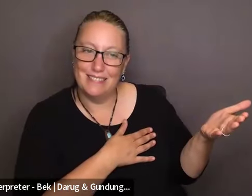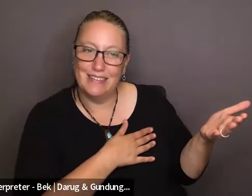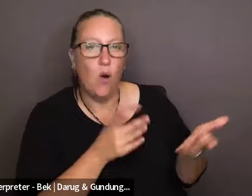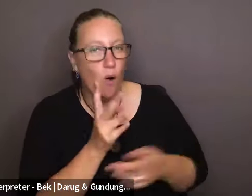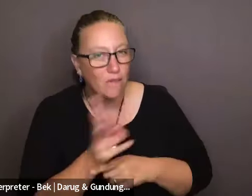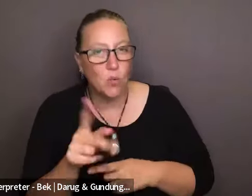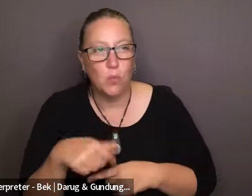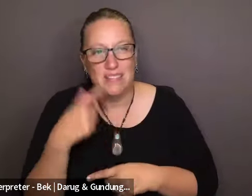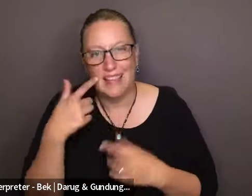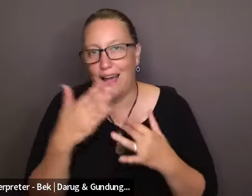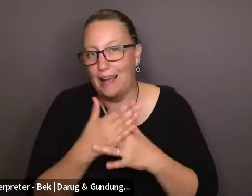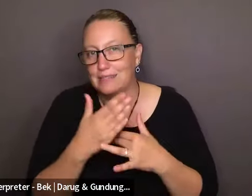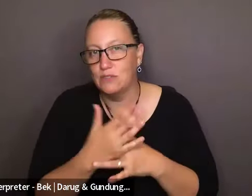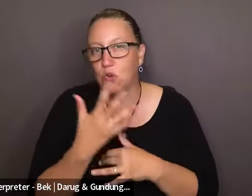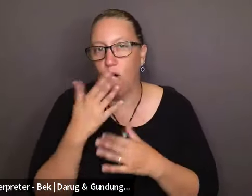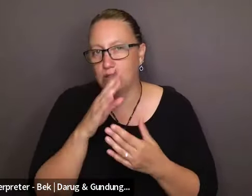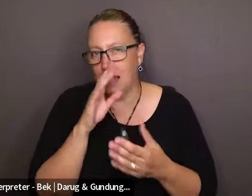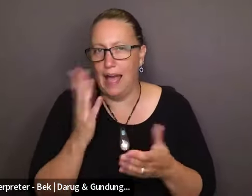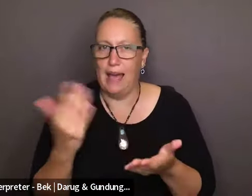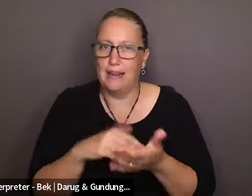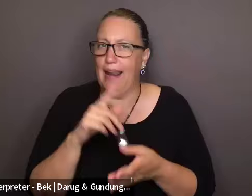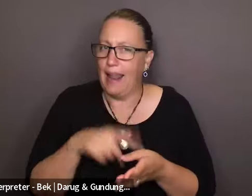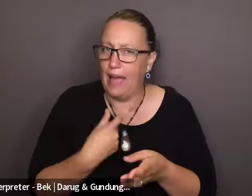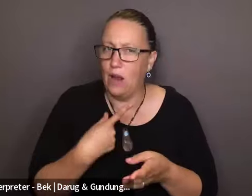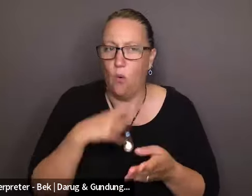listed as team members or partners. So common mistakes